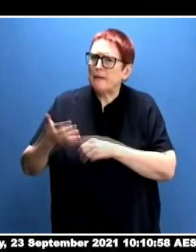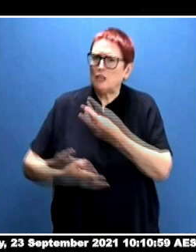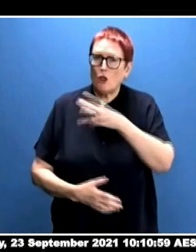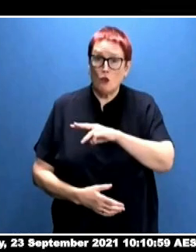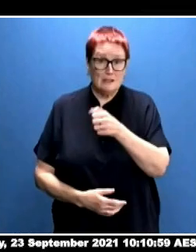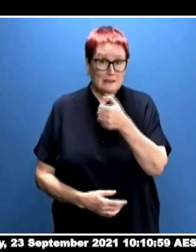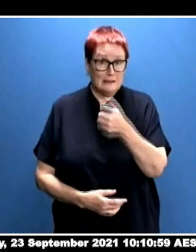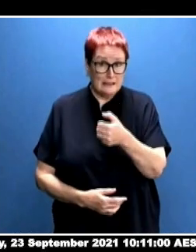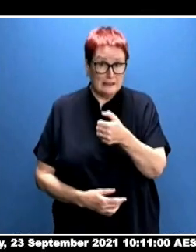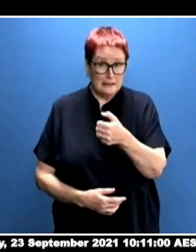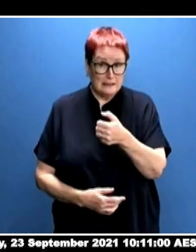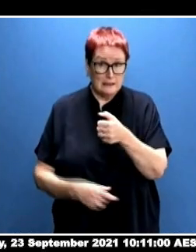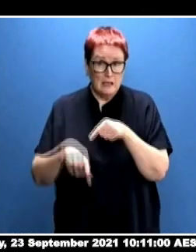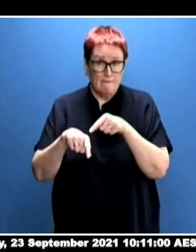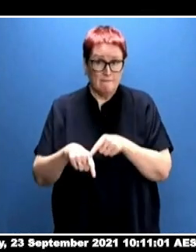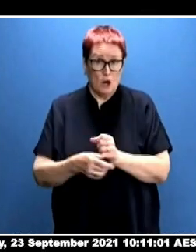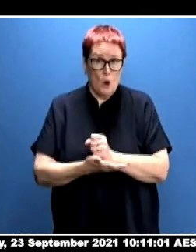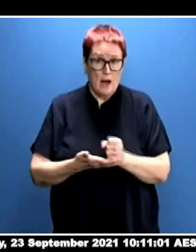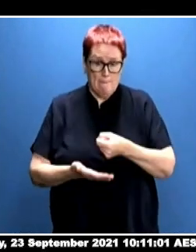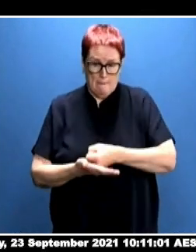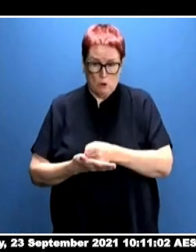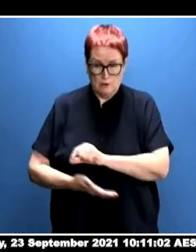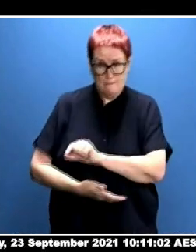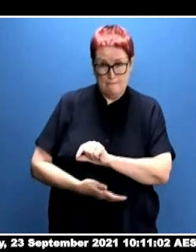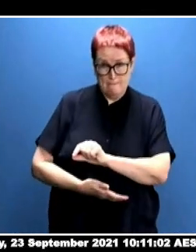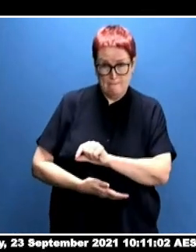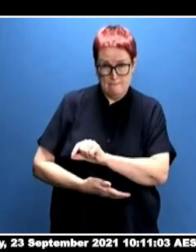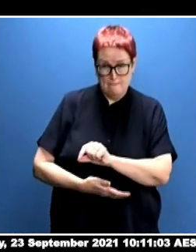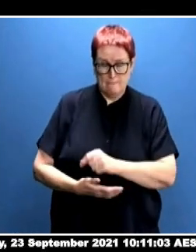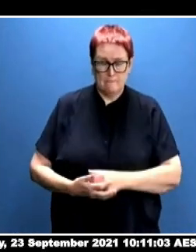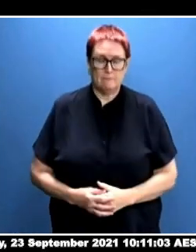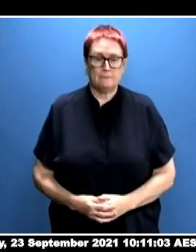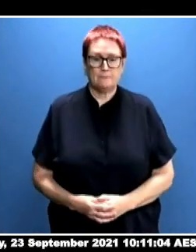of the report using the numbering at the bottom of the page.